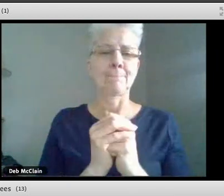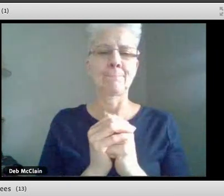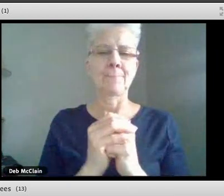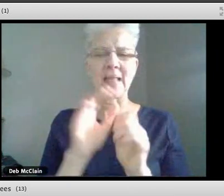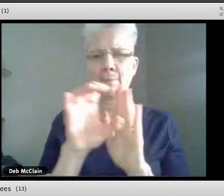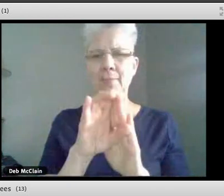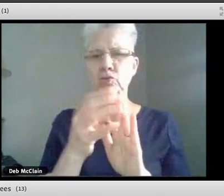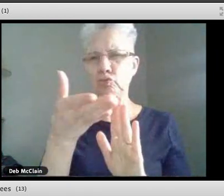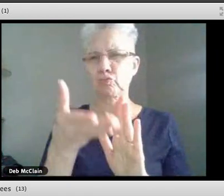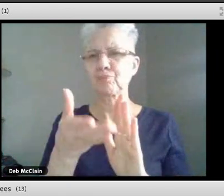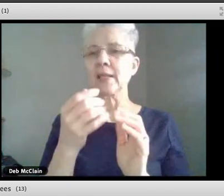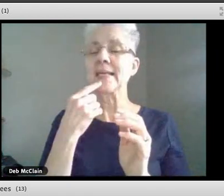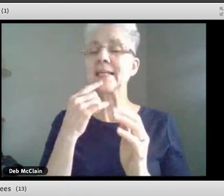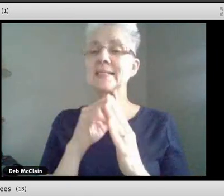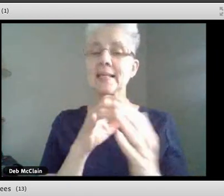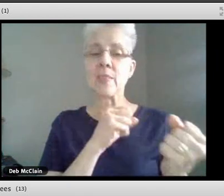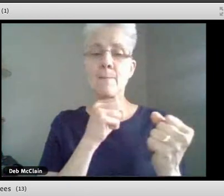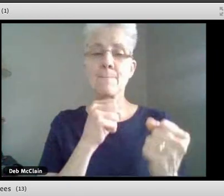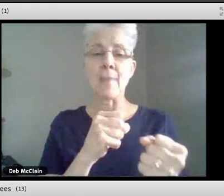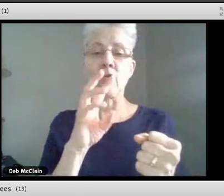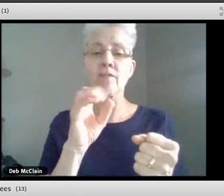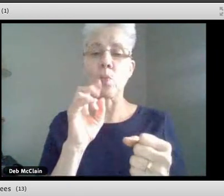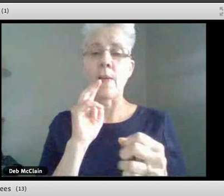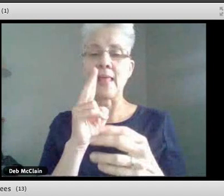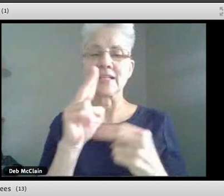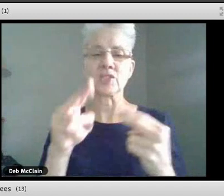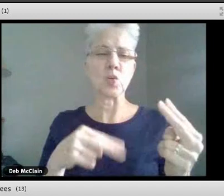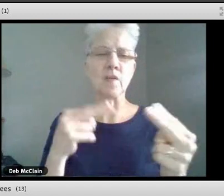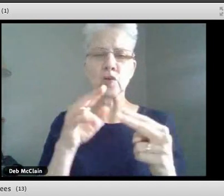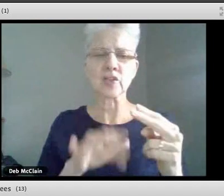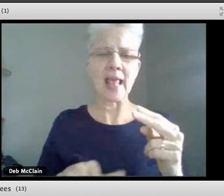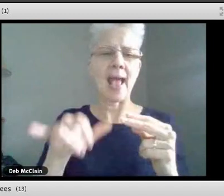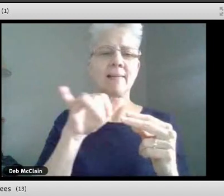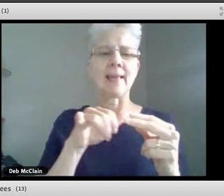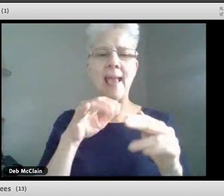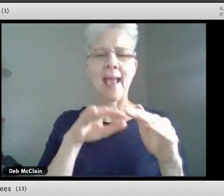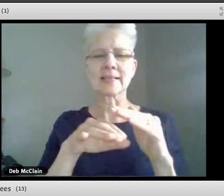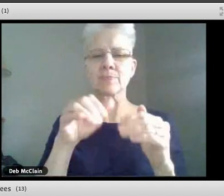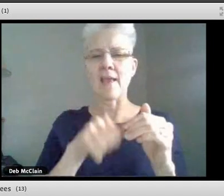"The power of the web is in its universality. Access by everyone regardless of disability